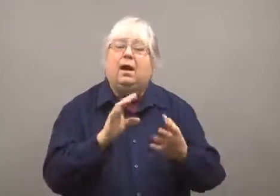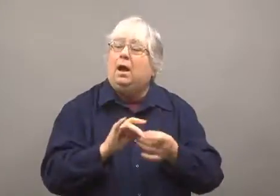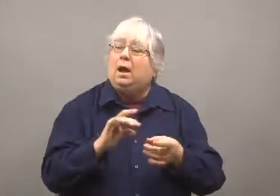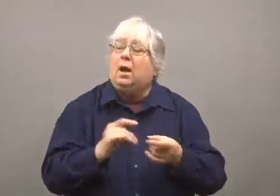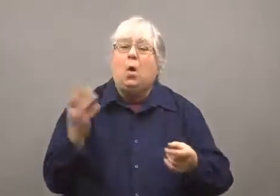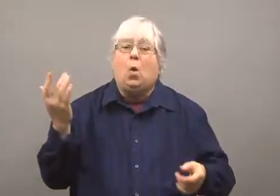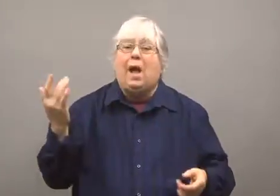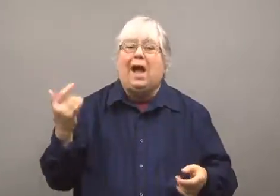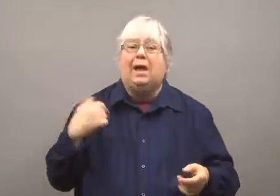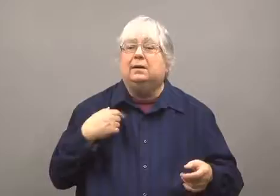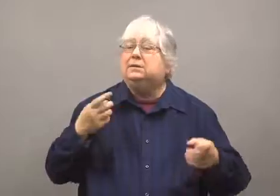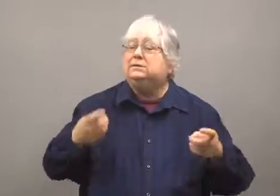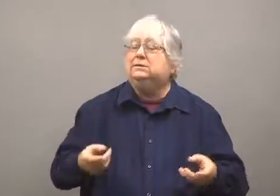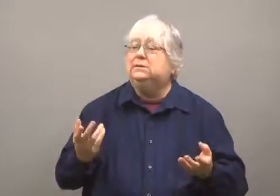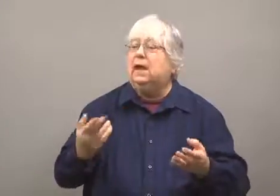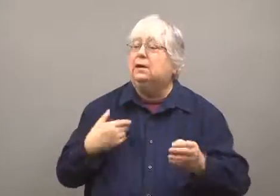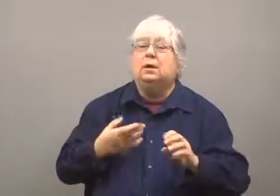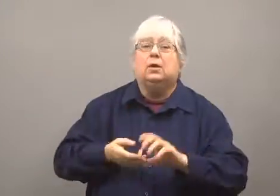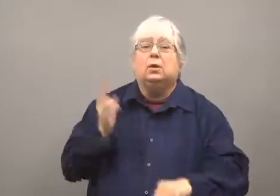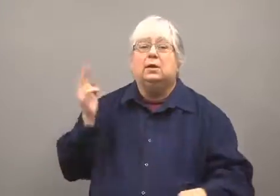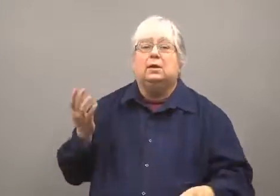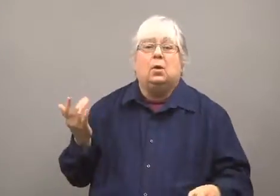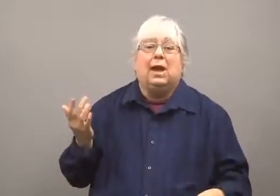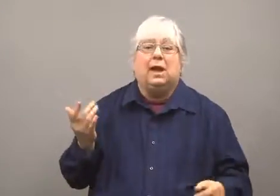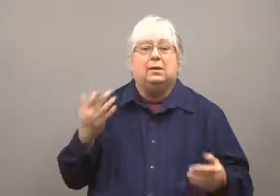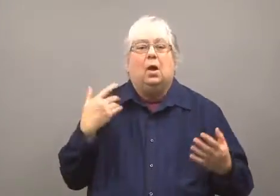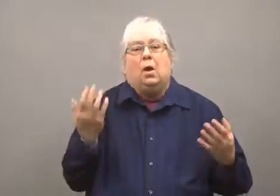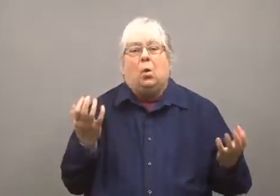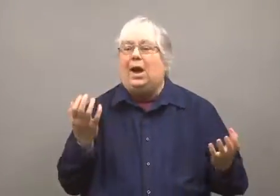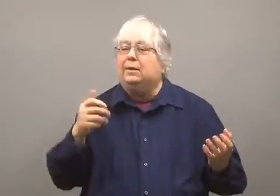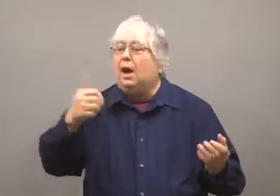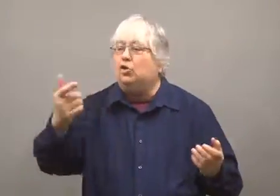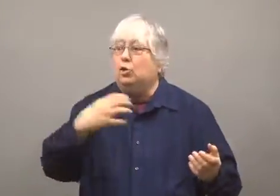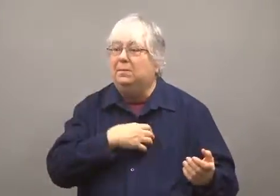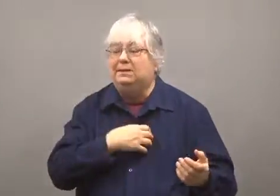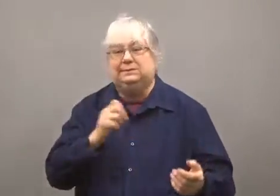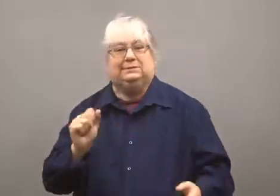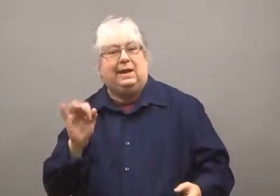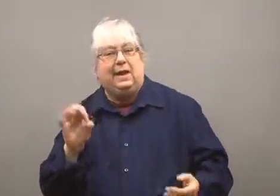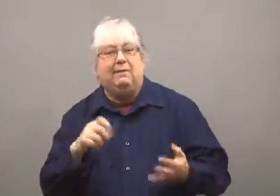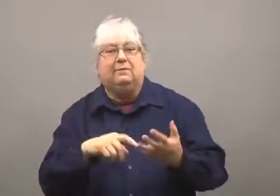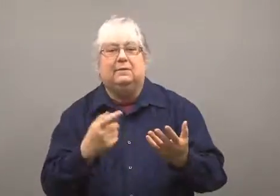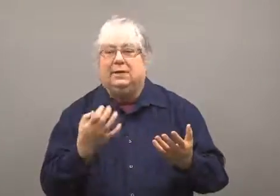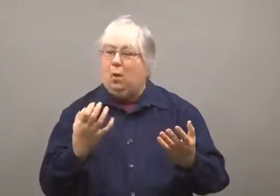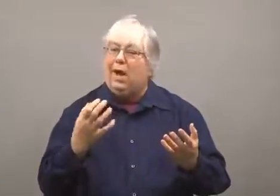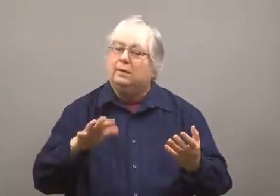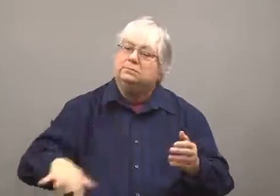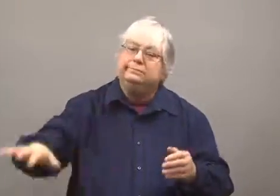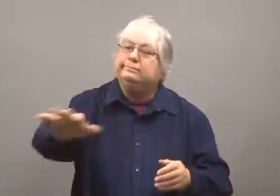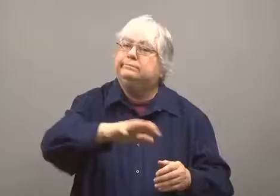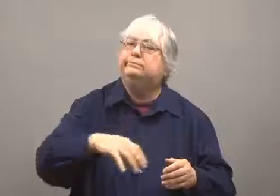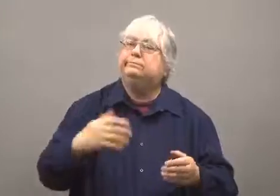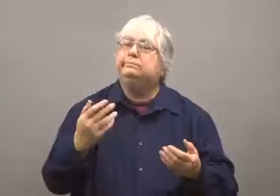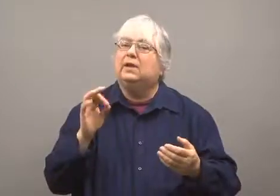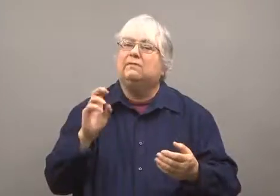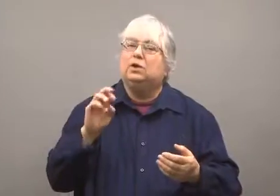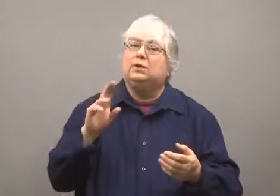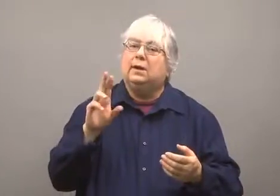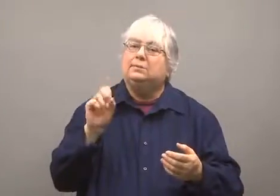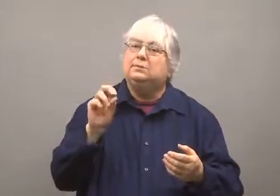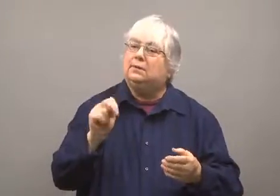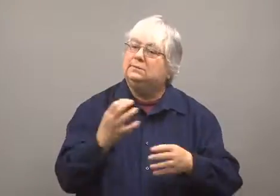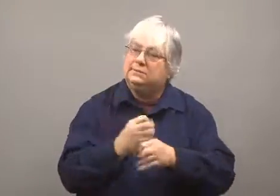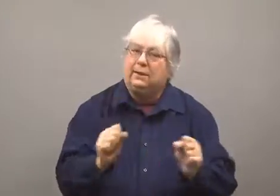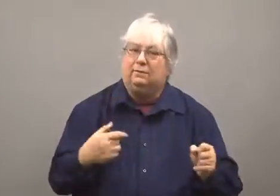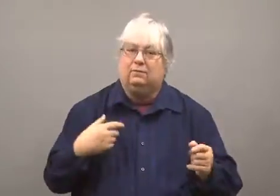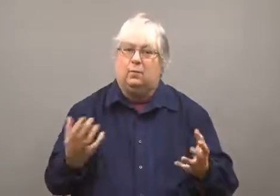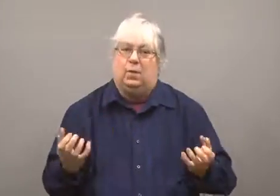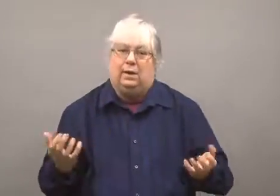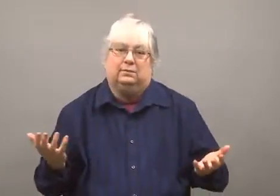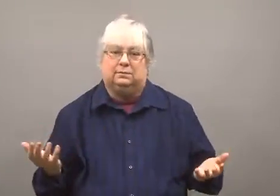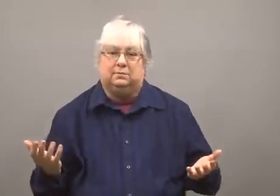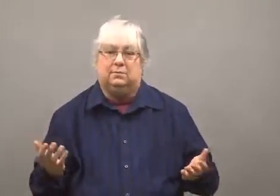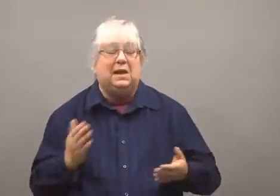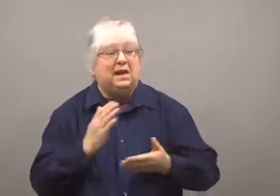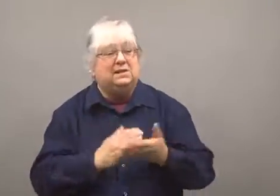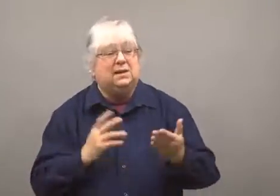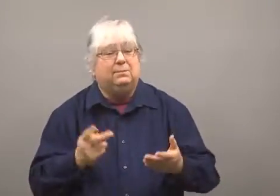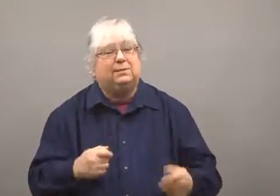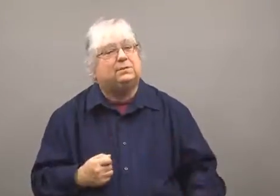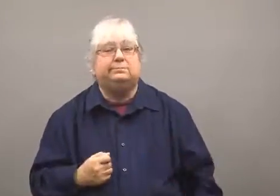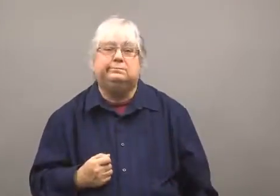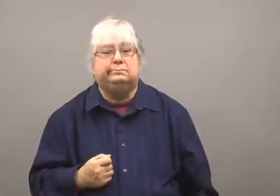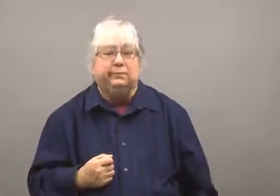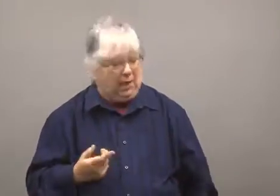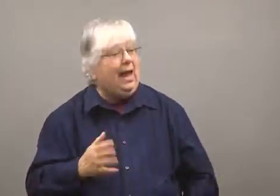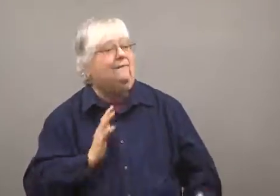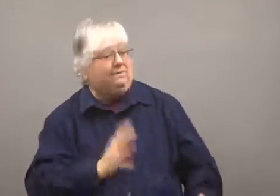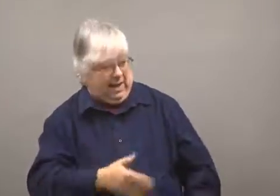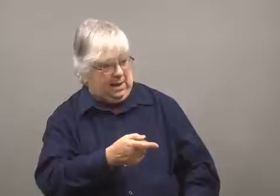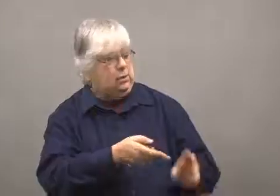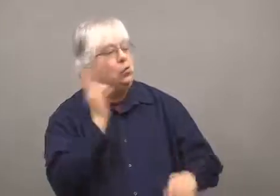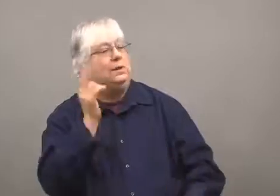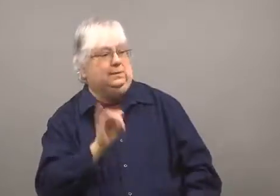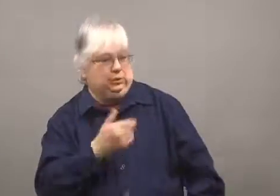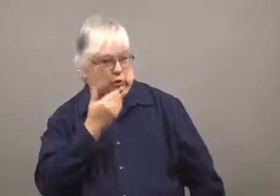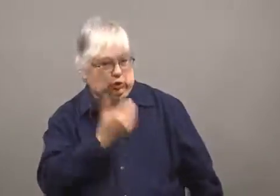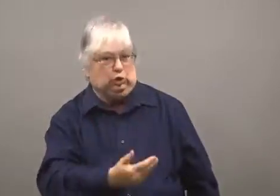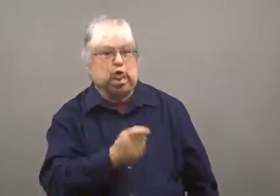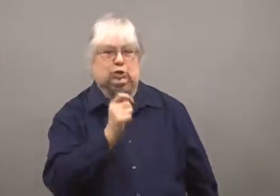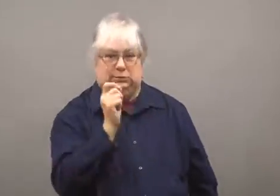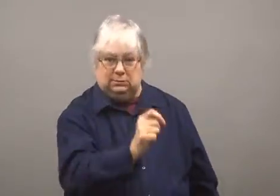He said he decided to resign for the safety of the other officers and the community.